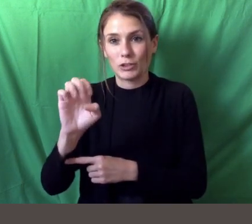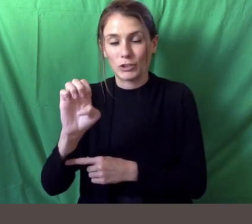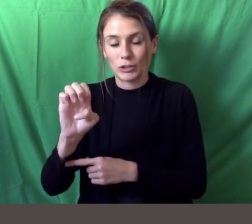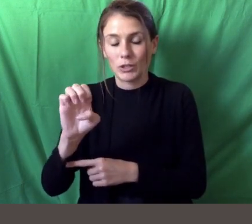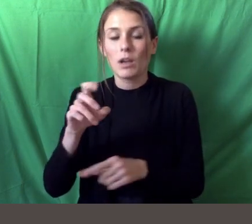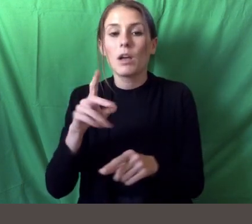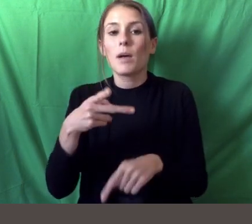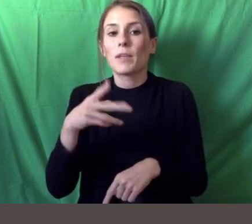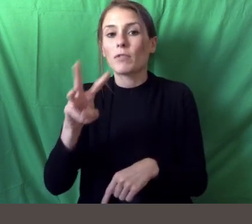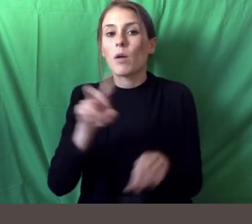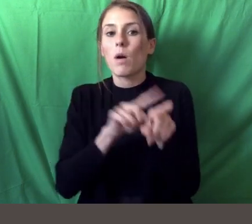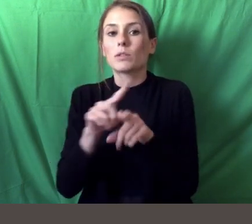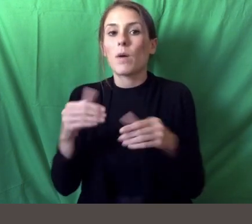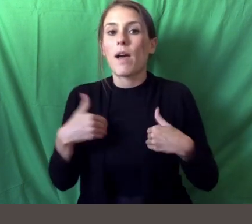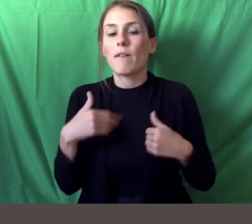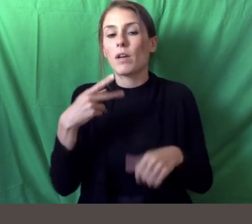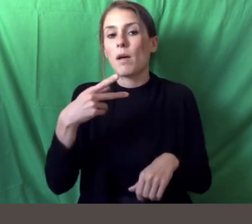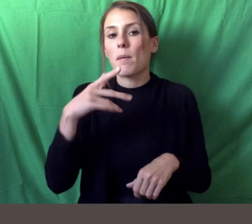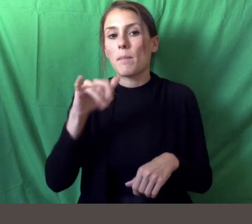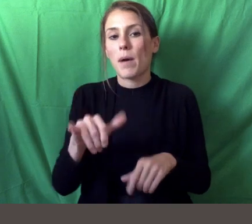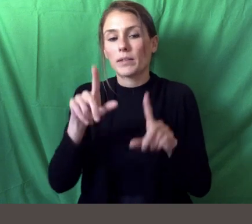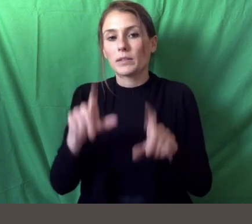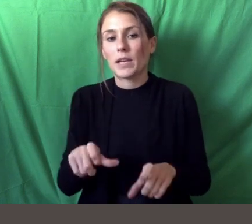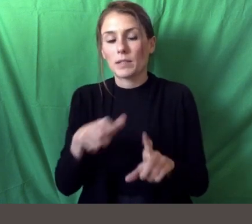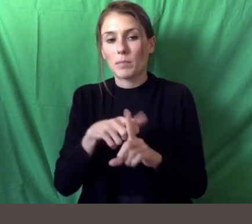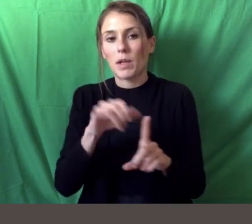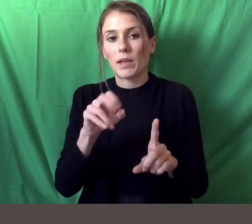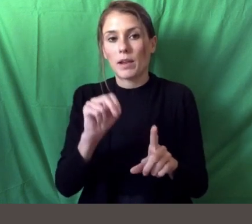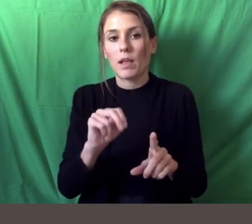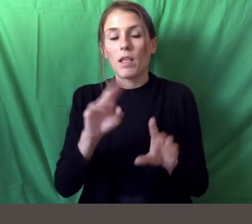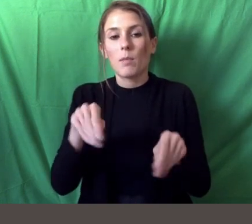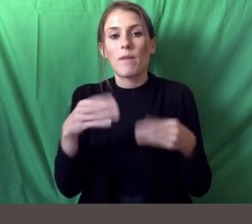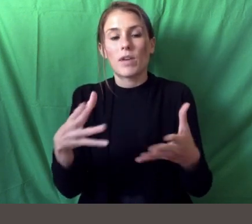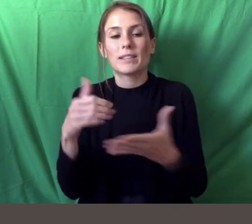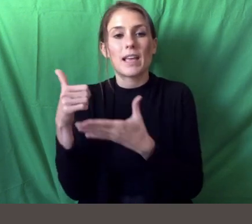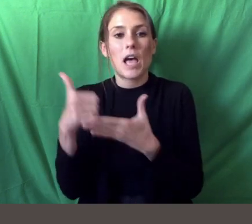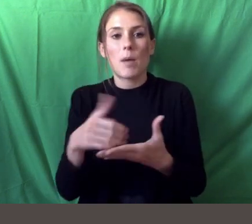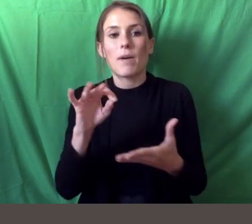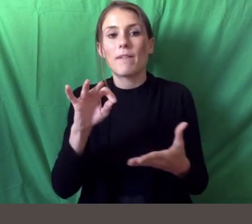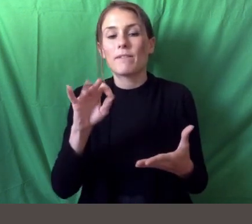PlayWright also has a PyTest plugin that provides helpful fixtures and command line options.